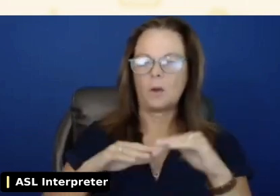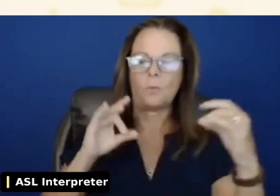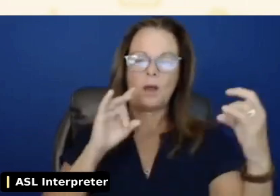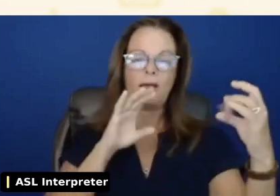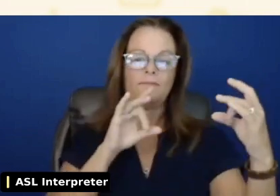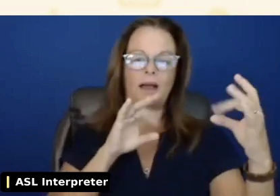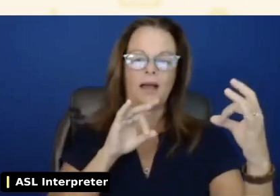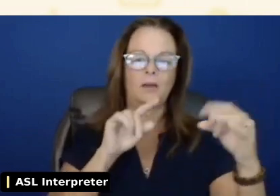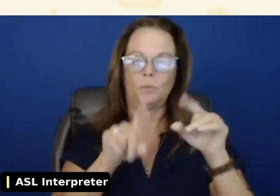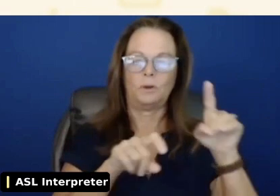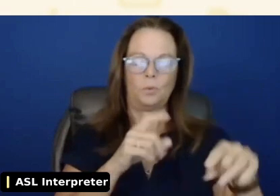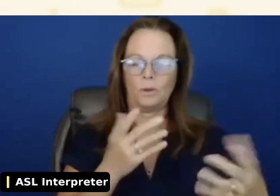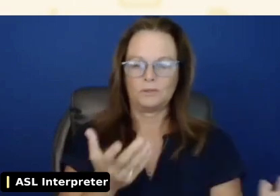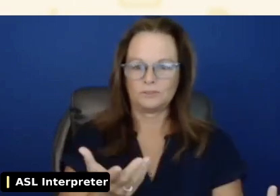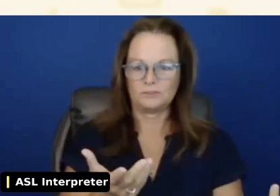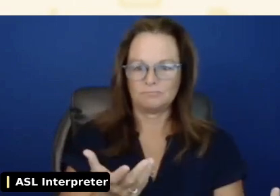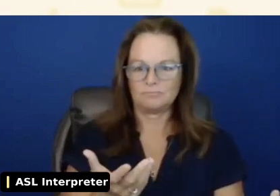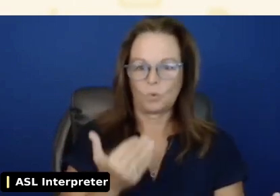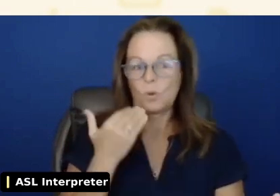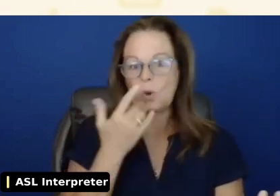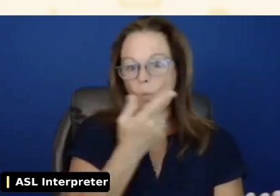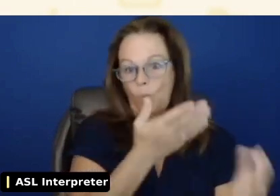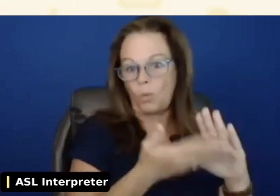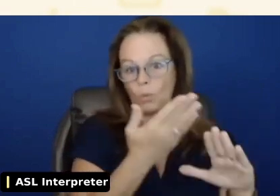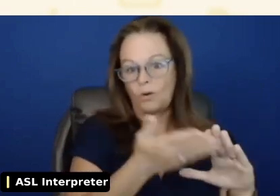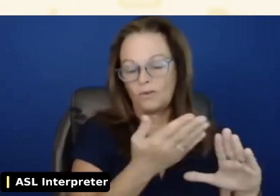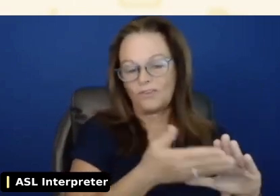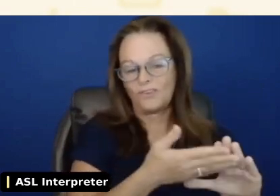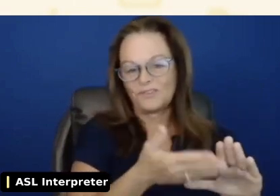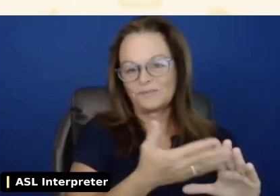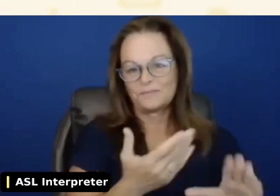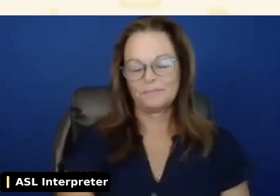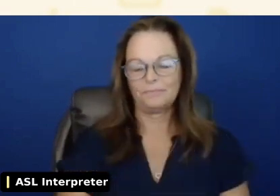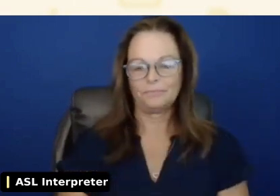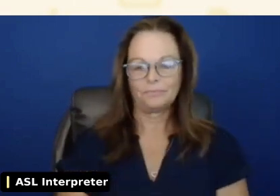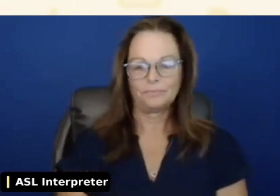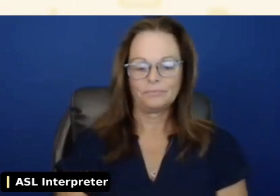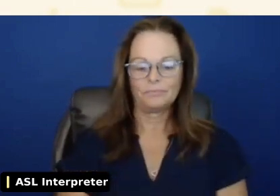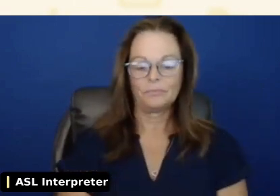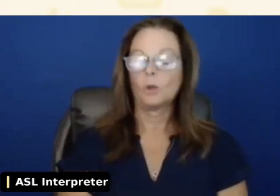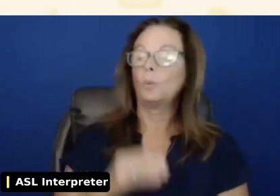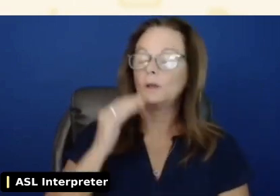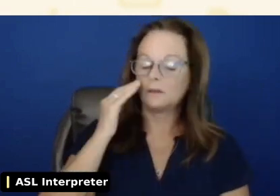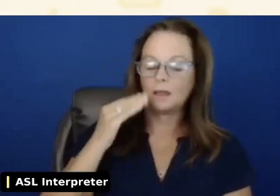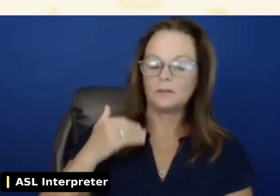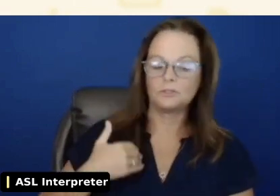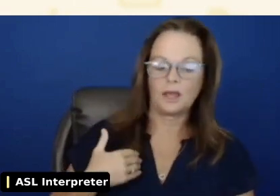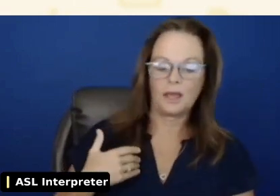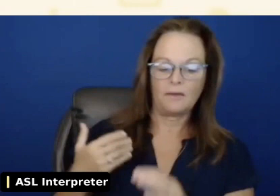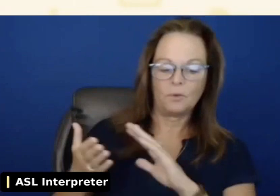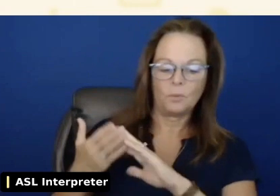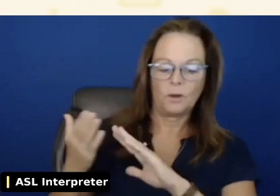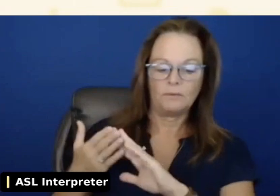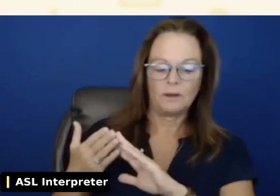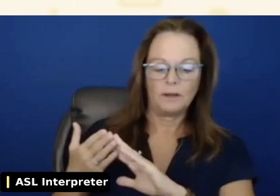even if it's invisible. But we acknowledge it's presence, and we adapt our actions